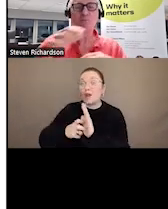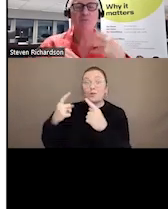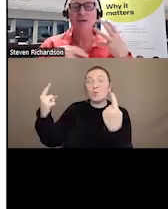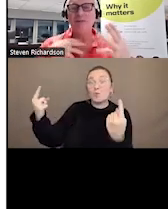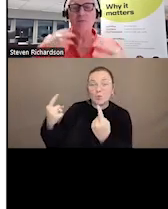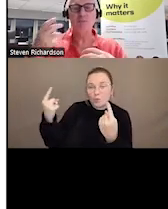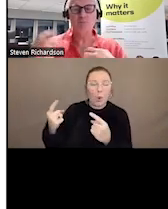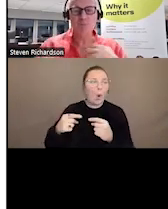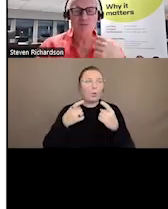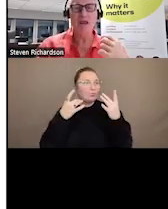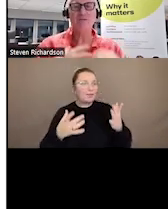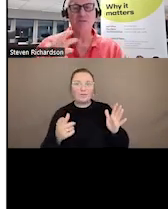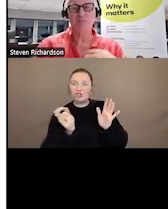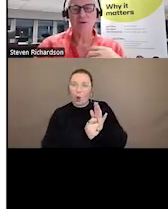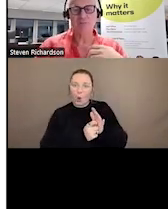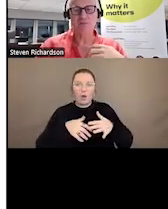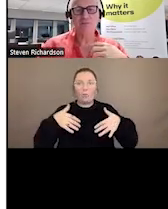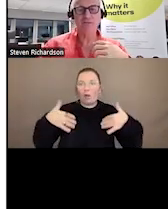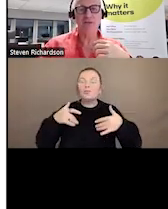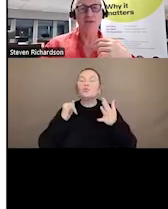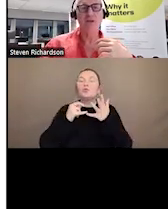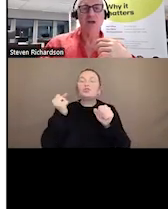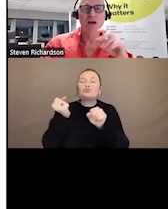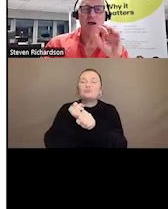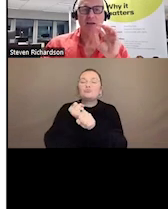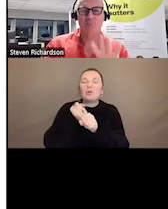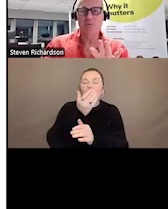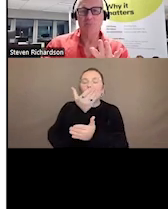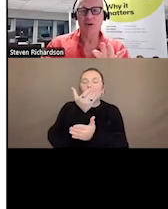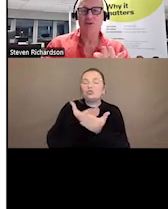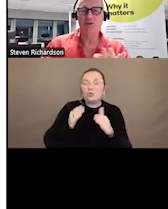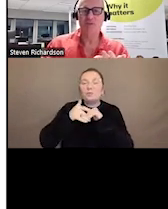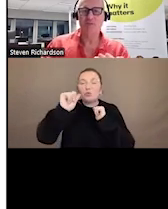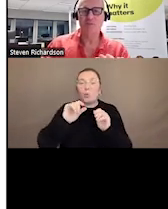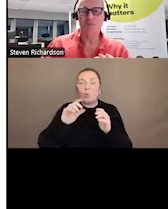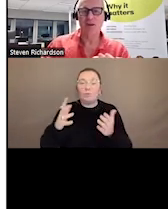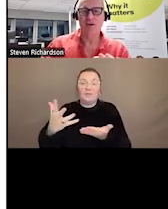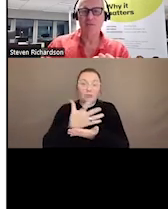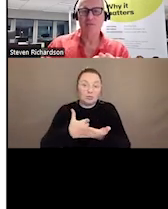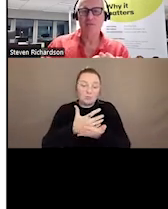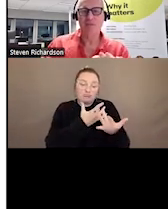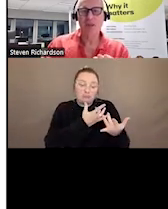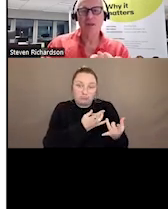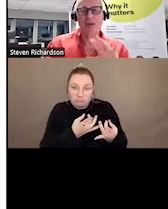You want to have a bit of a narrative around your fundraising in preparation for the day.